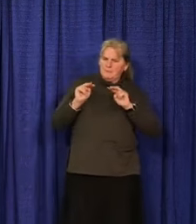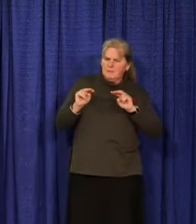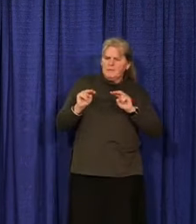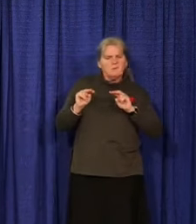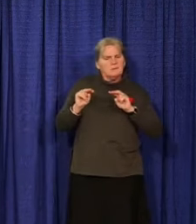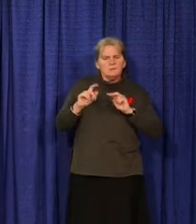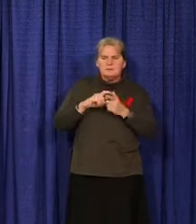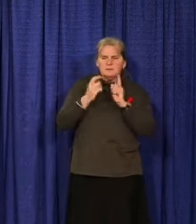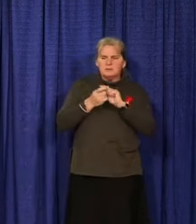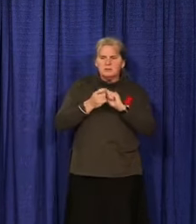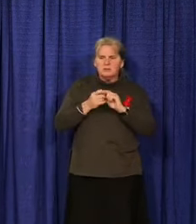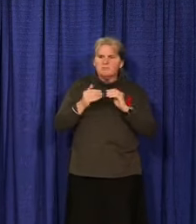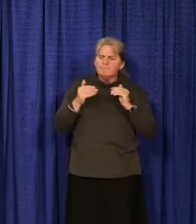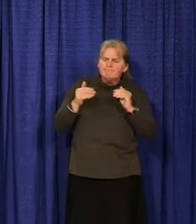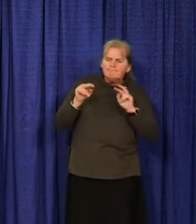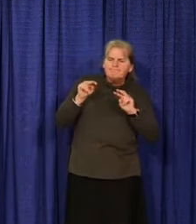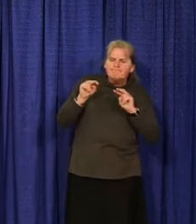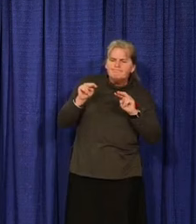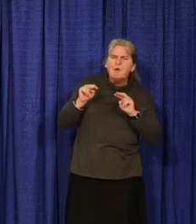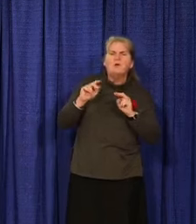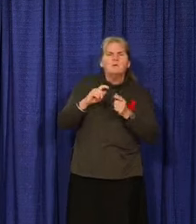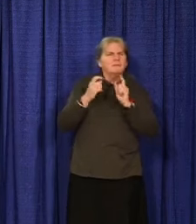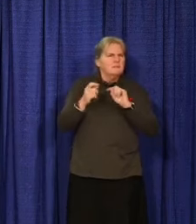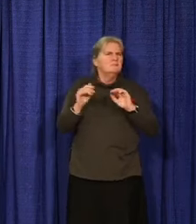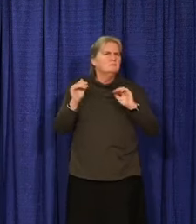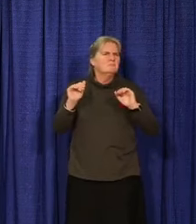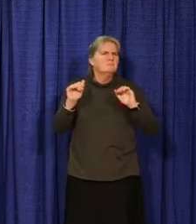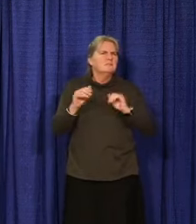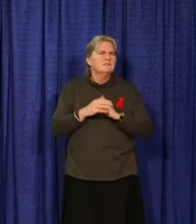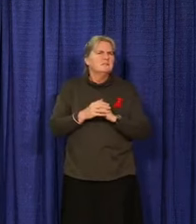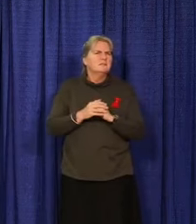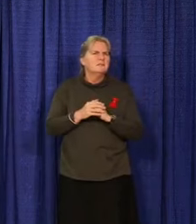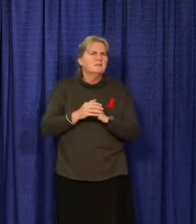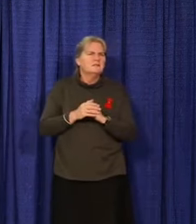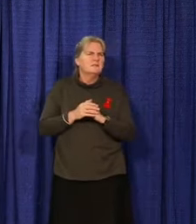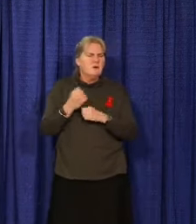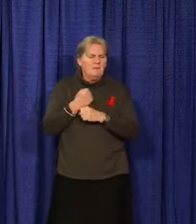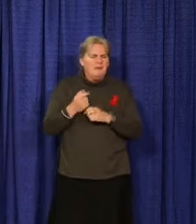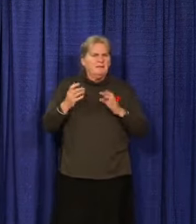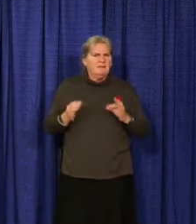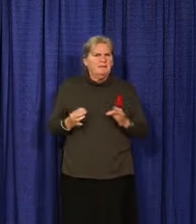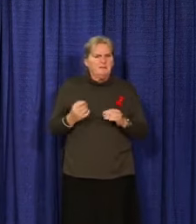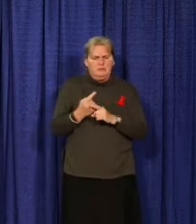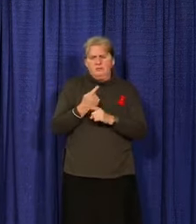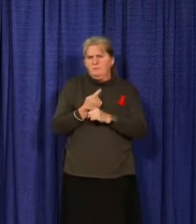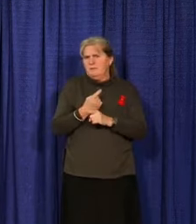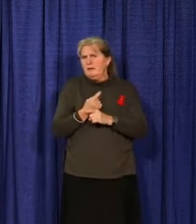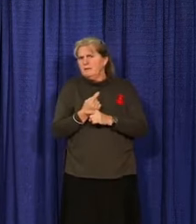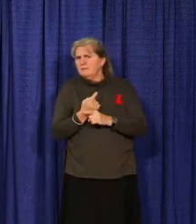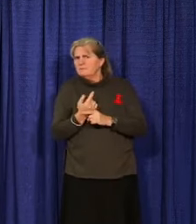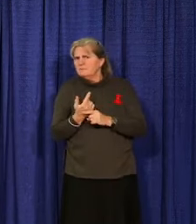determine, is this best decision for today and is this the best